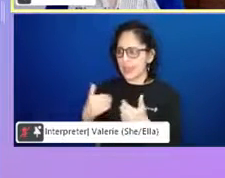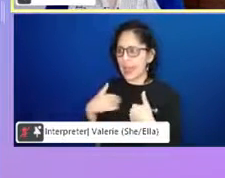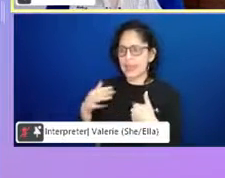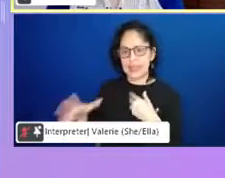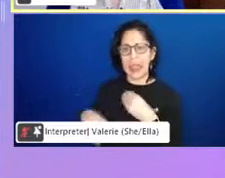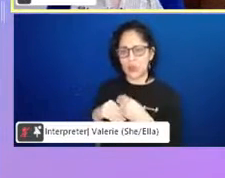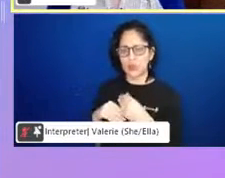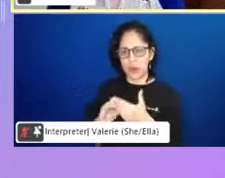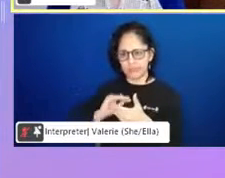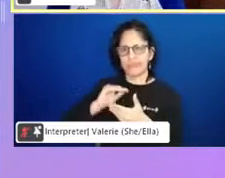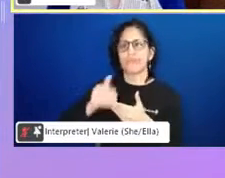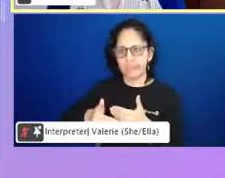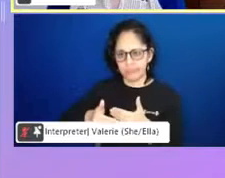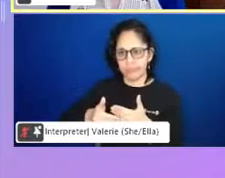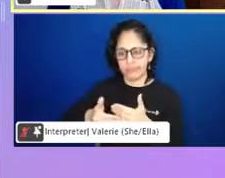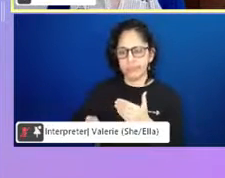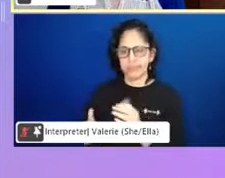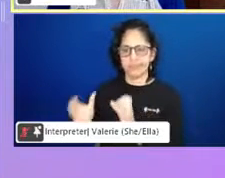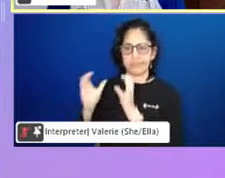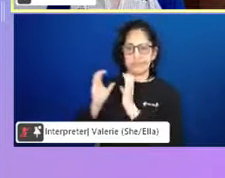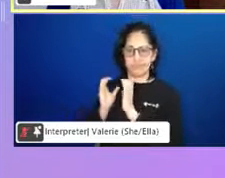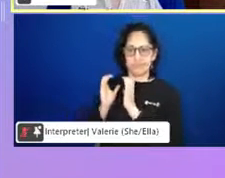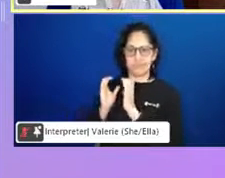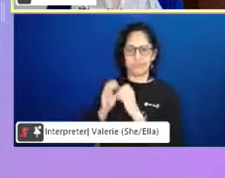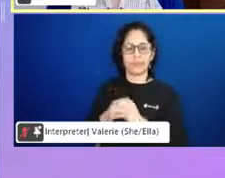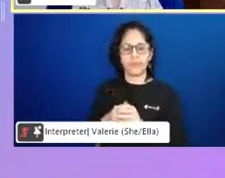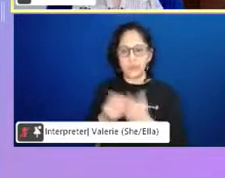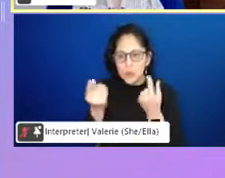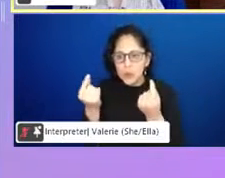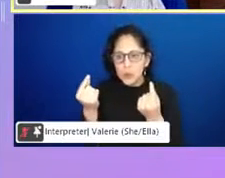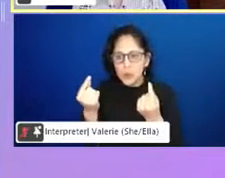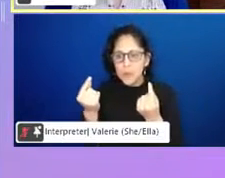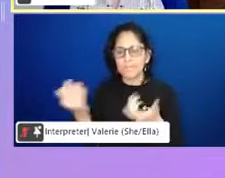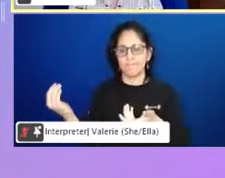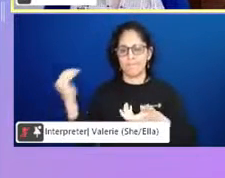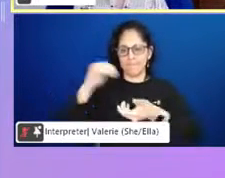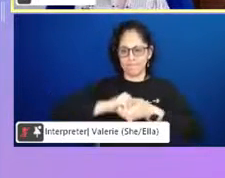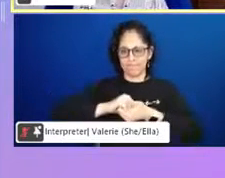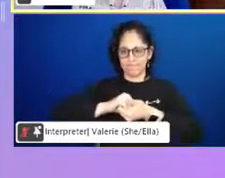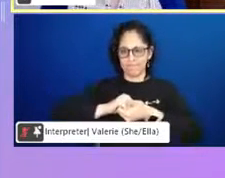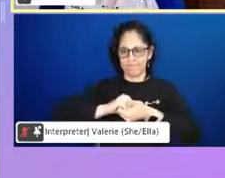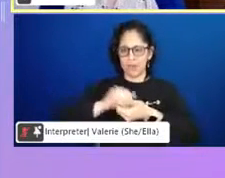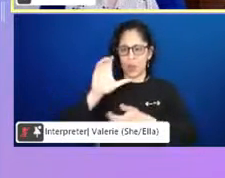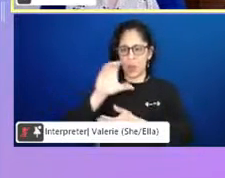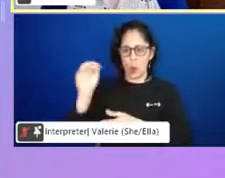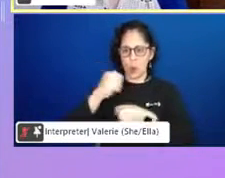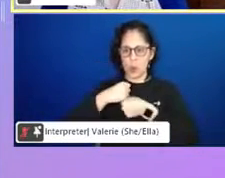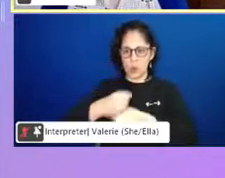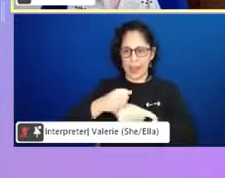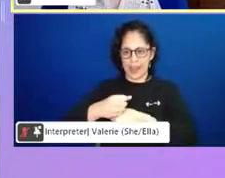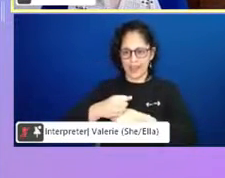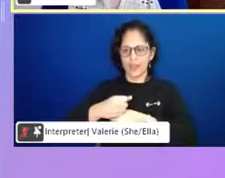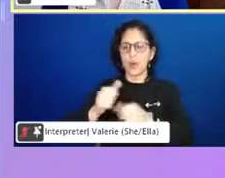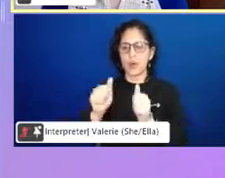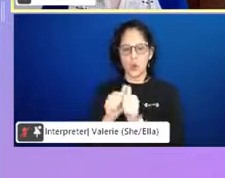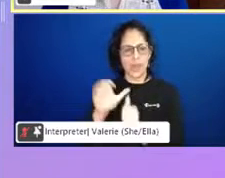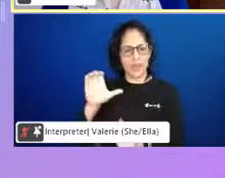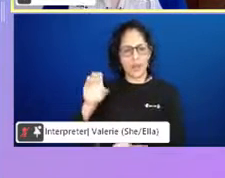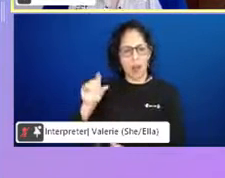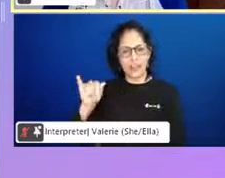oh create with cognitive diversity in mind careful observation and empathetic conversations with